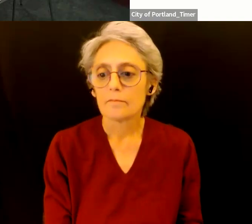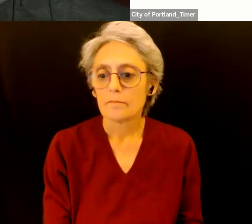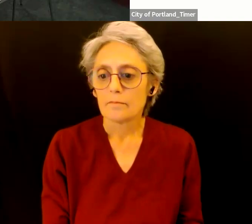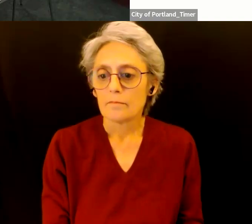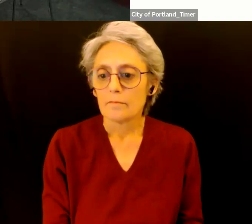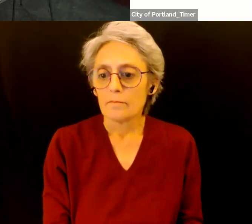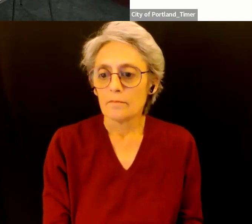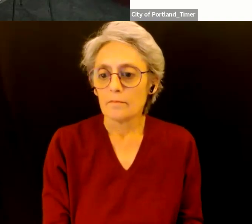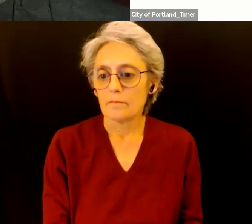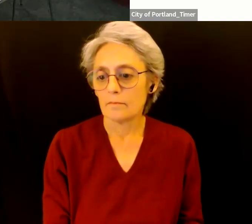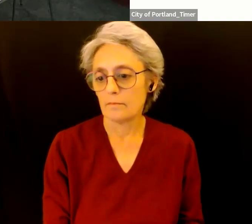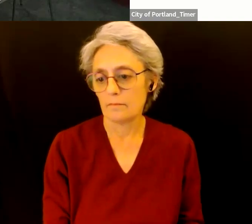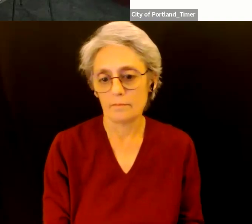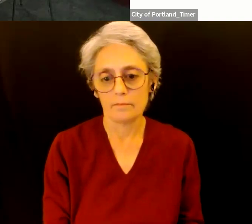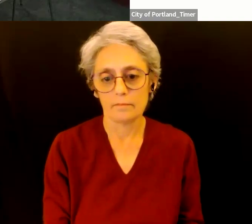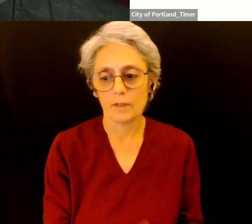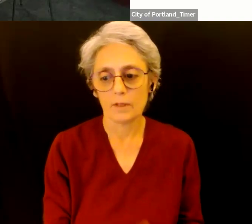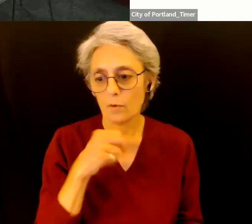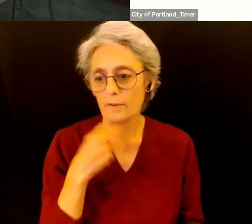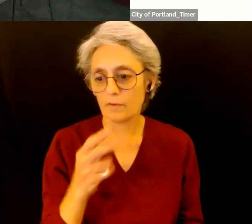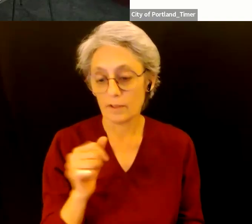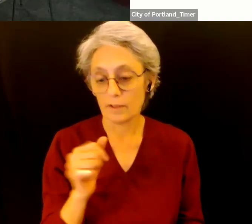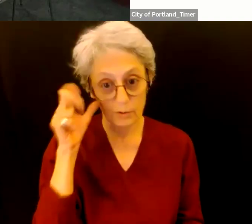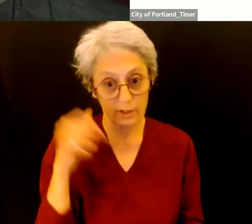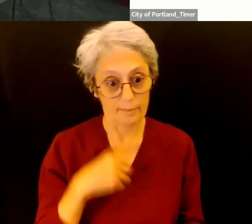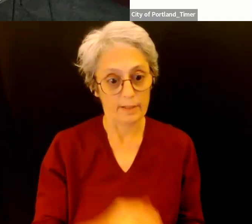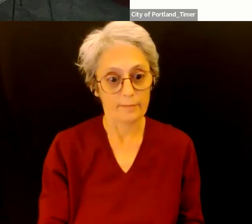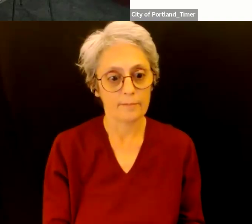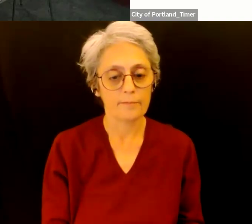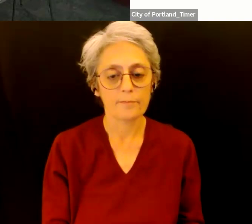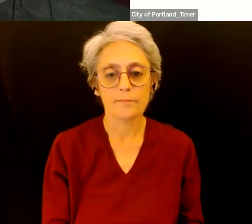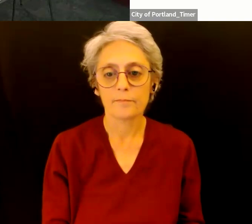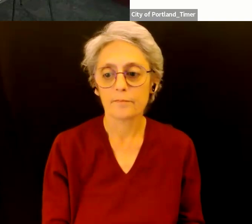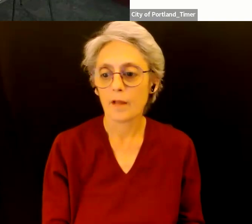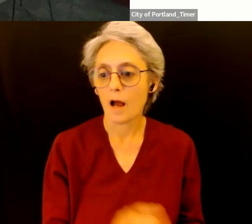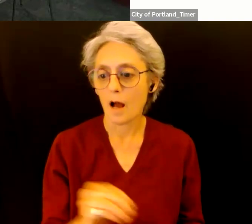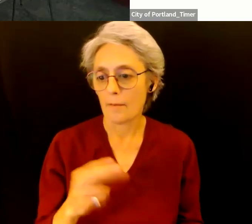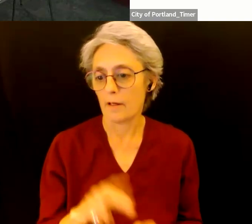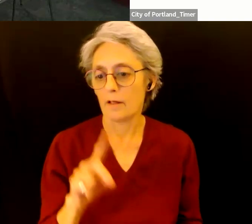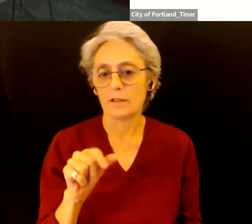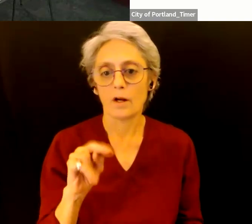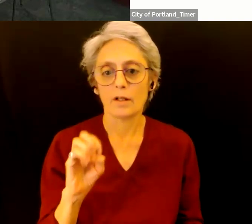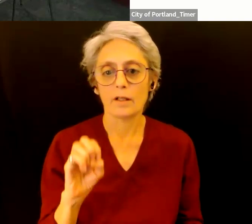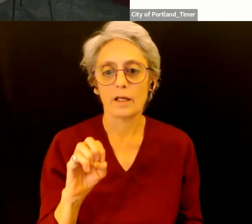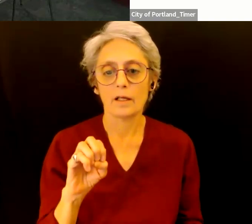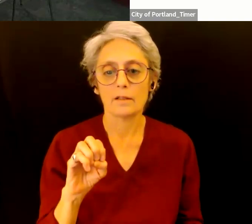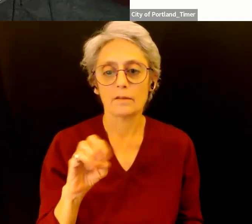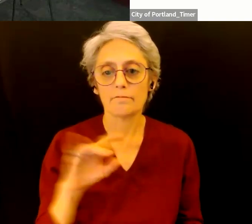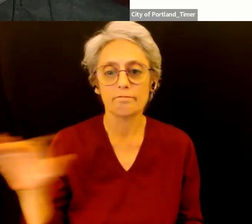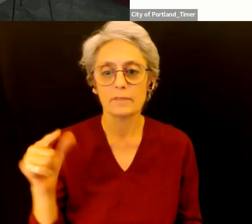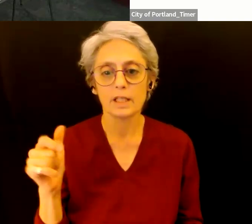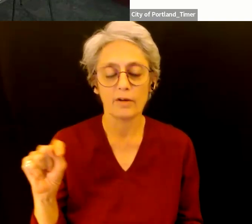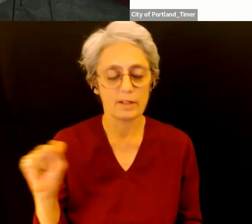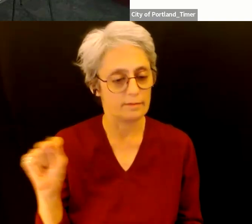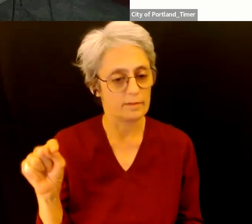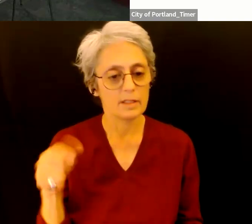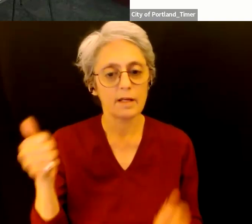And you hear me? My name is Darlene Urban Garrett. I am the executive director of the District 4 Coalition.